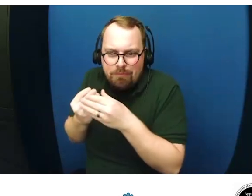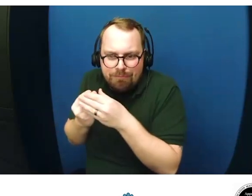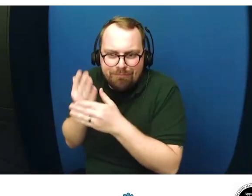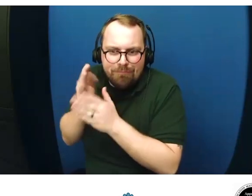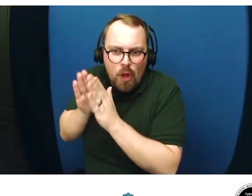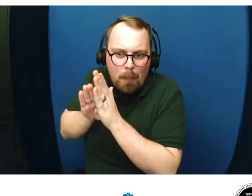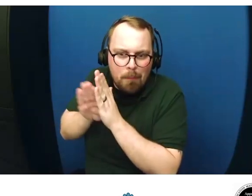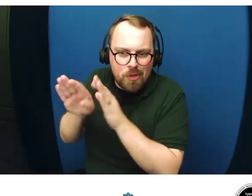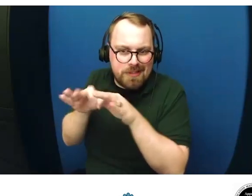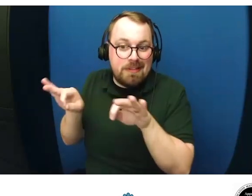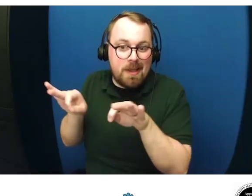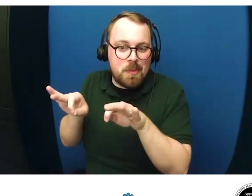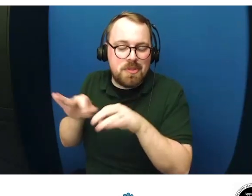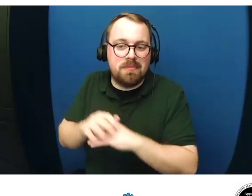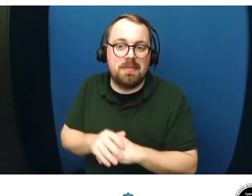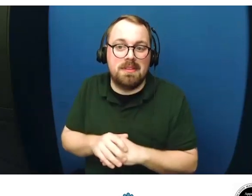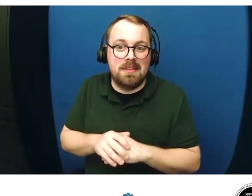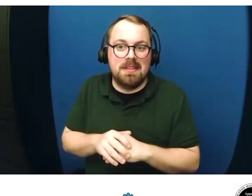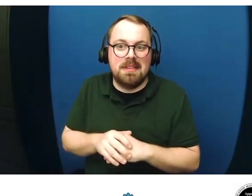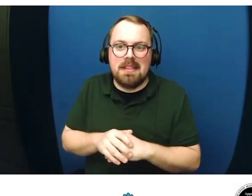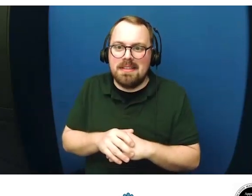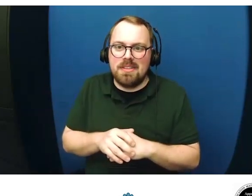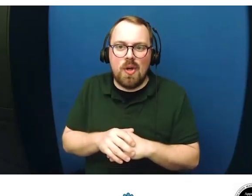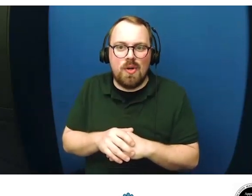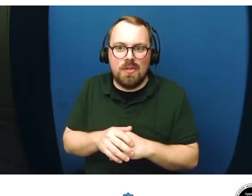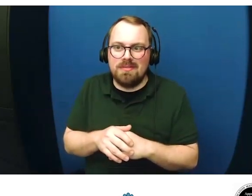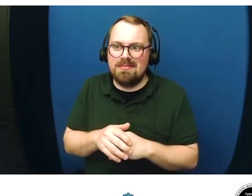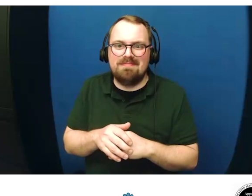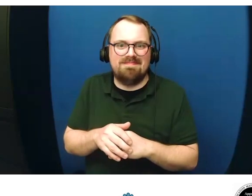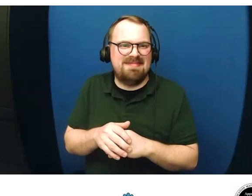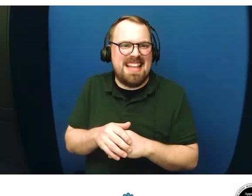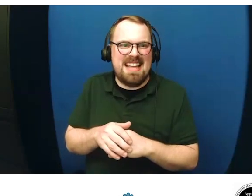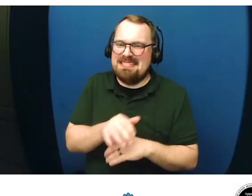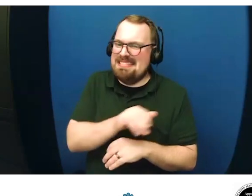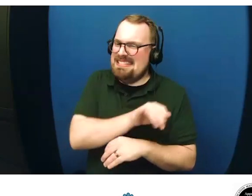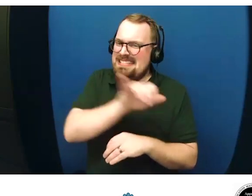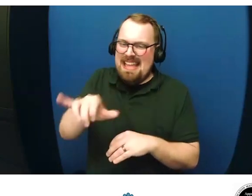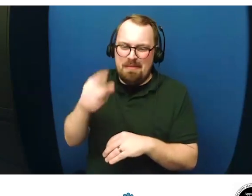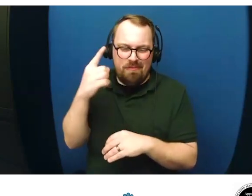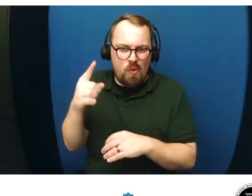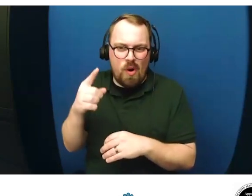And this is no different in the Stress Management category.